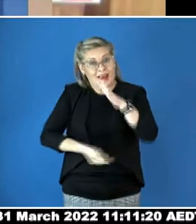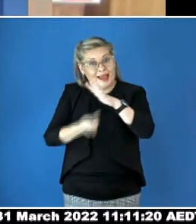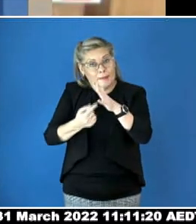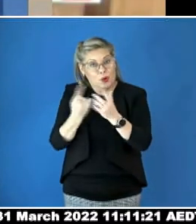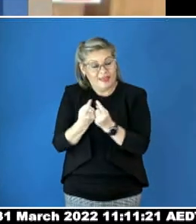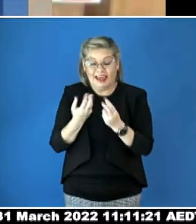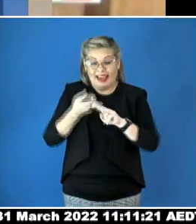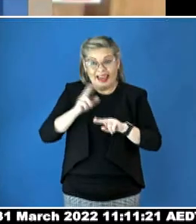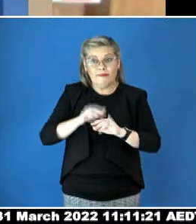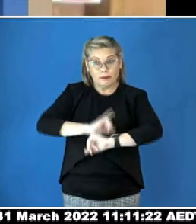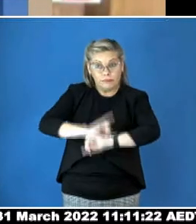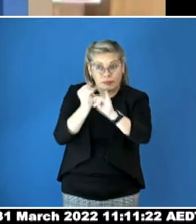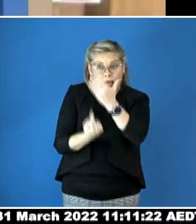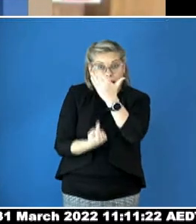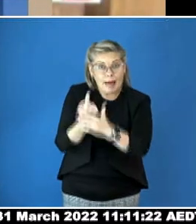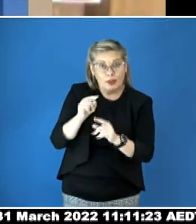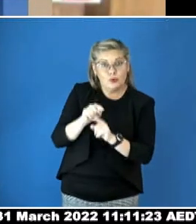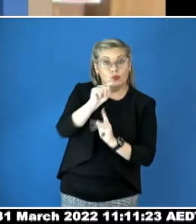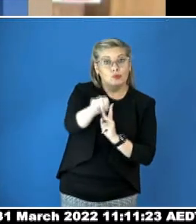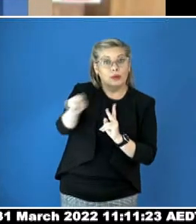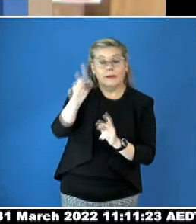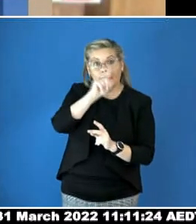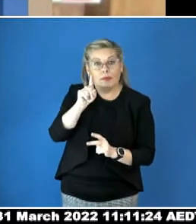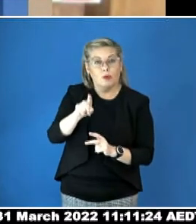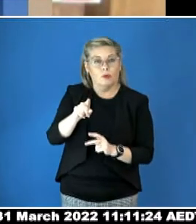More training for carers and manage for the respite service about responding to sexual